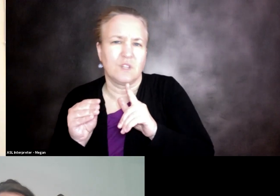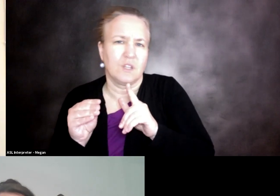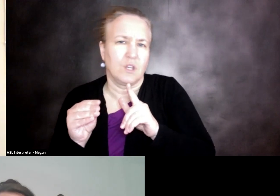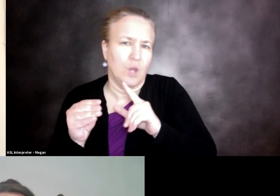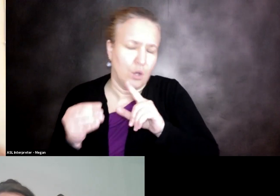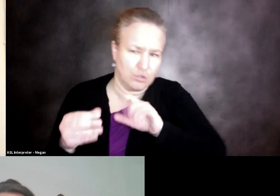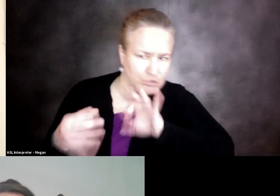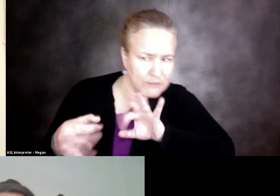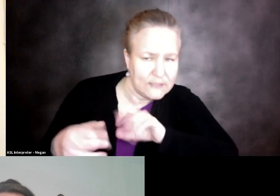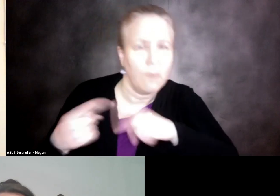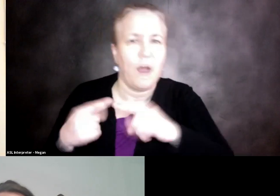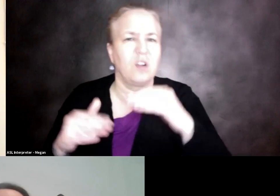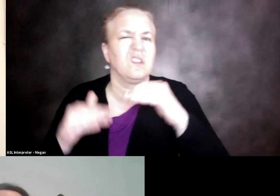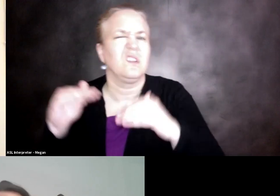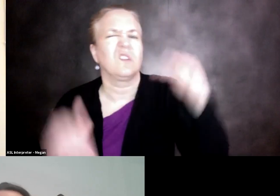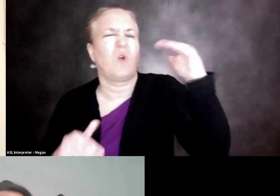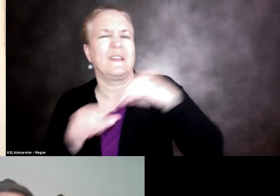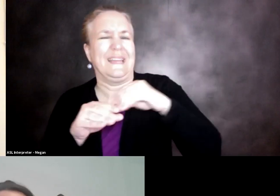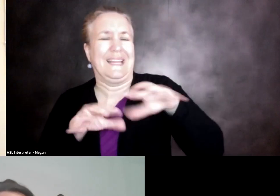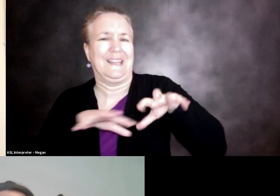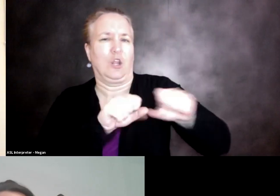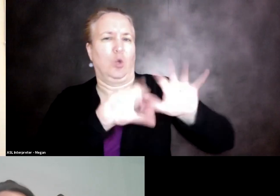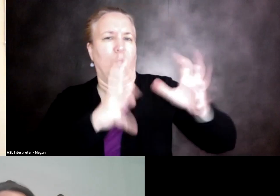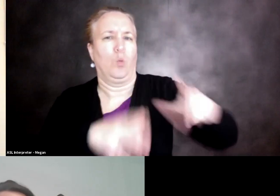within a colonial world, against a colonial state.